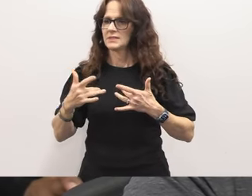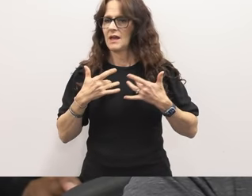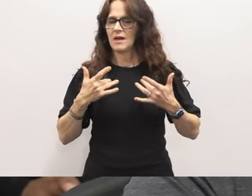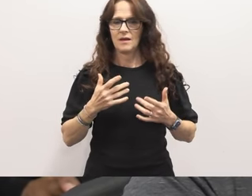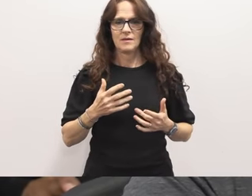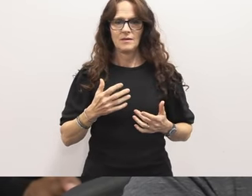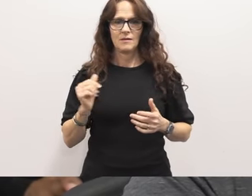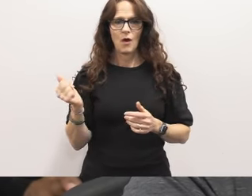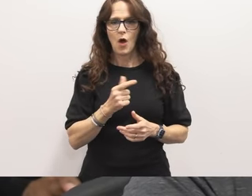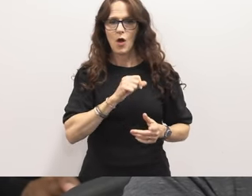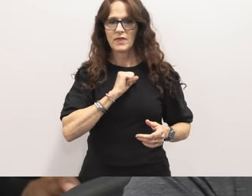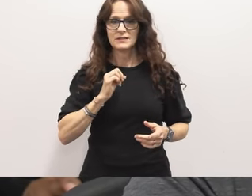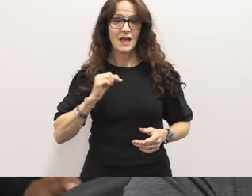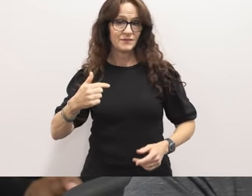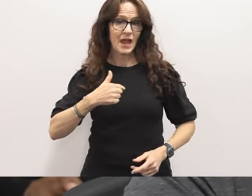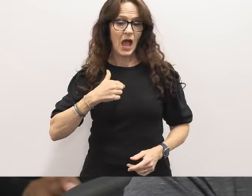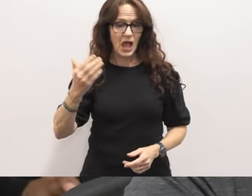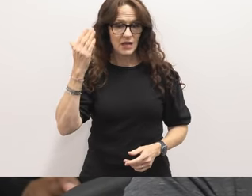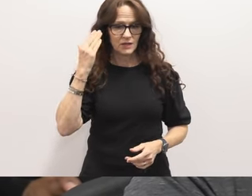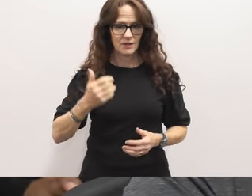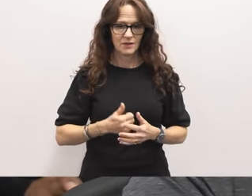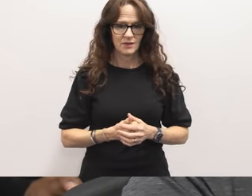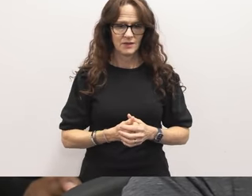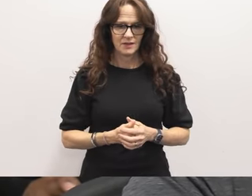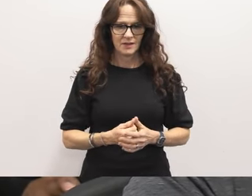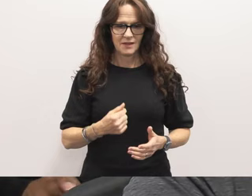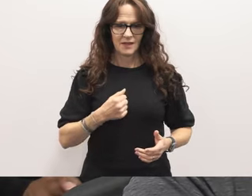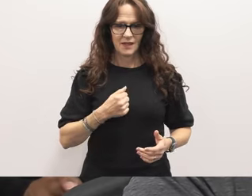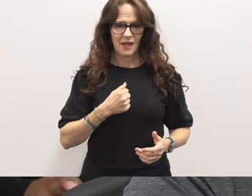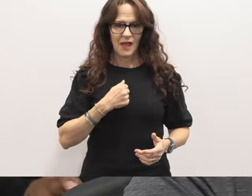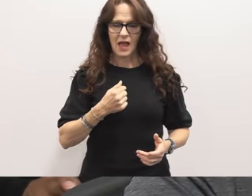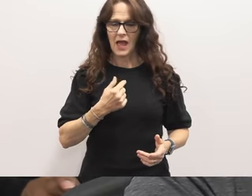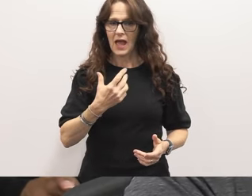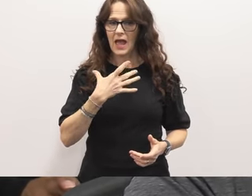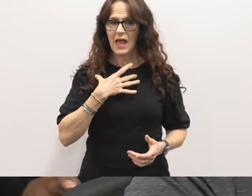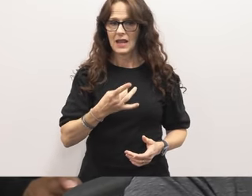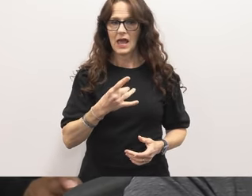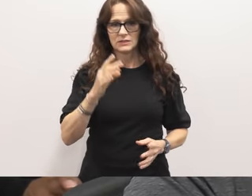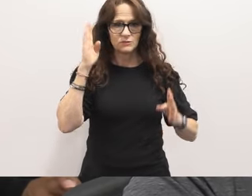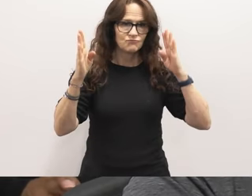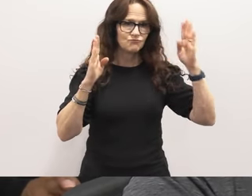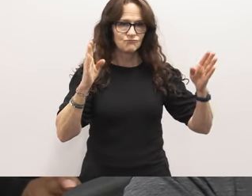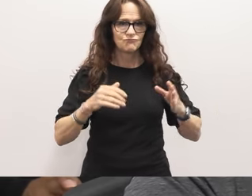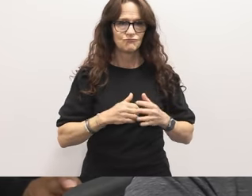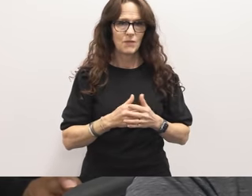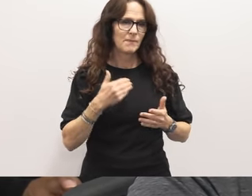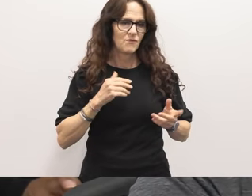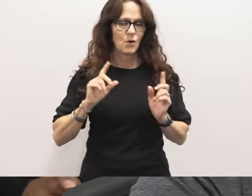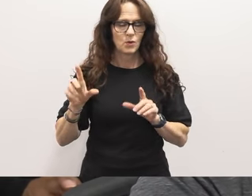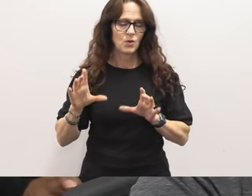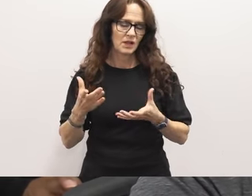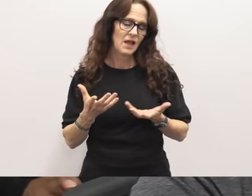that I know. So I like to say, say what's up with 'em, talk to 'em a little bit then, you know, before I head to class or something like that.